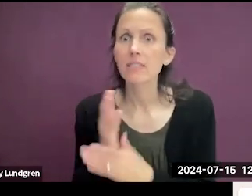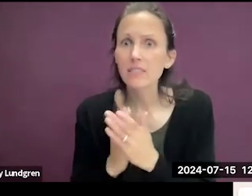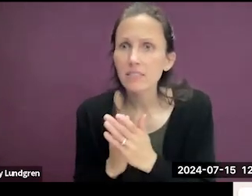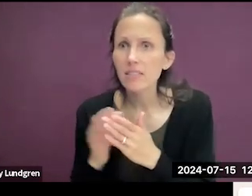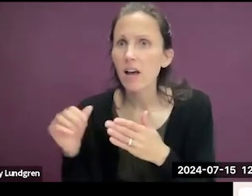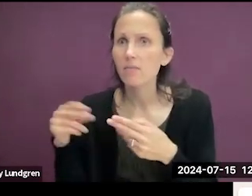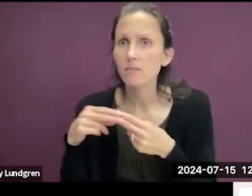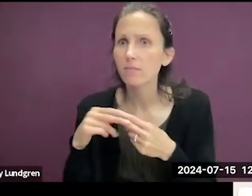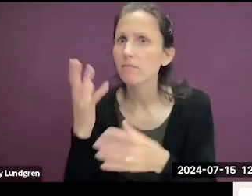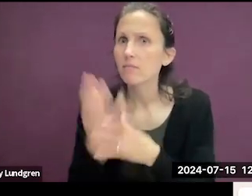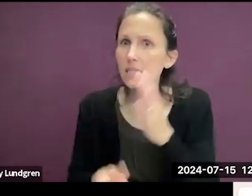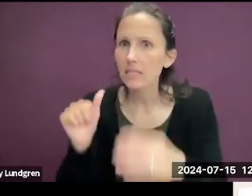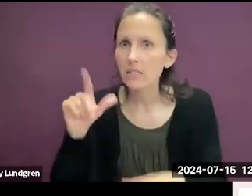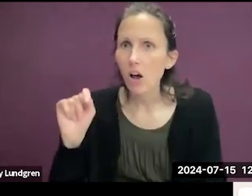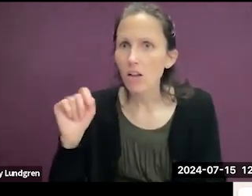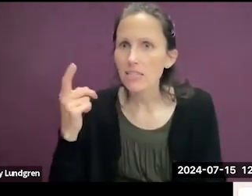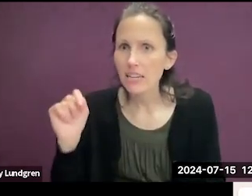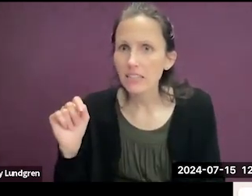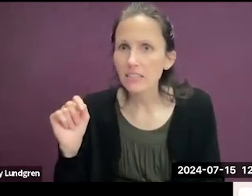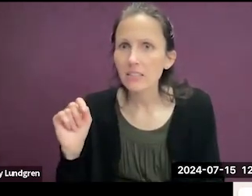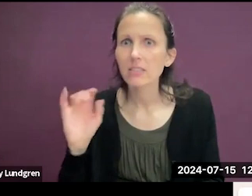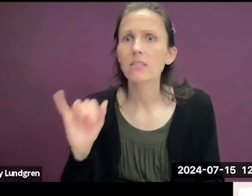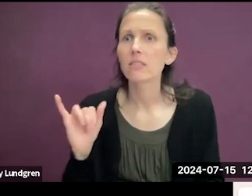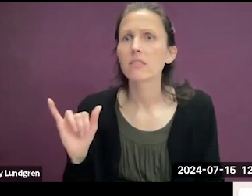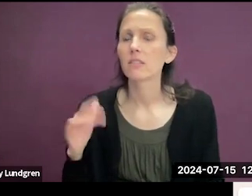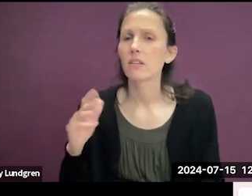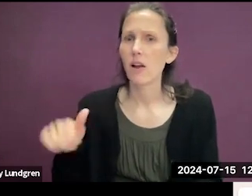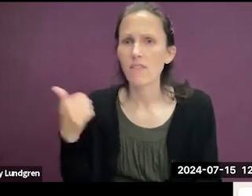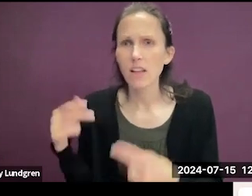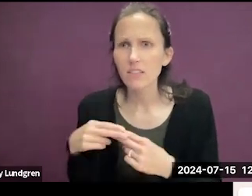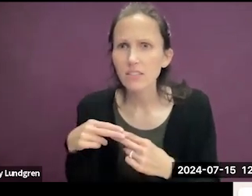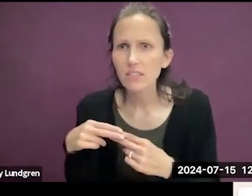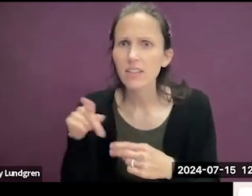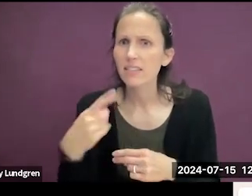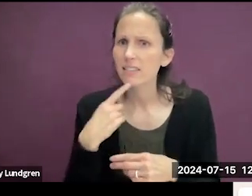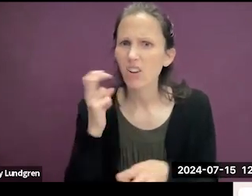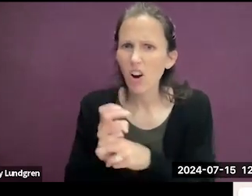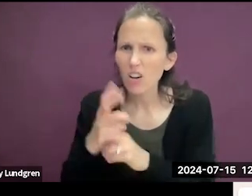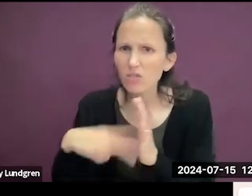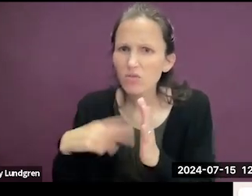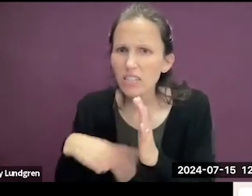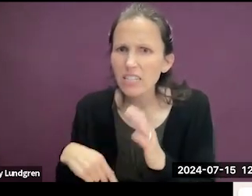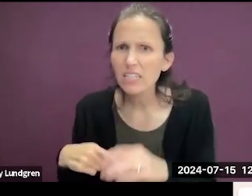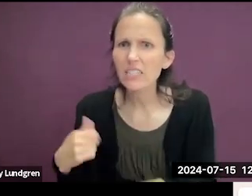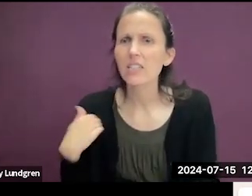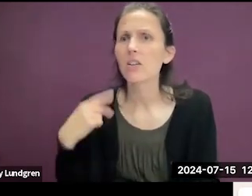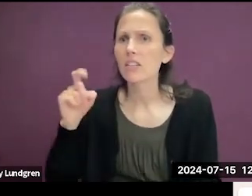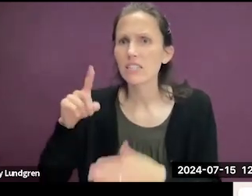We have hard-to-read text contrast. We need to check a reading order. We have a duplicate slide title.